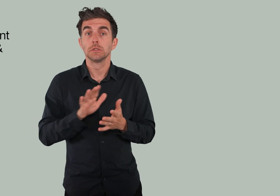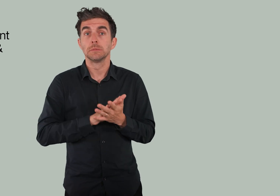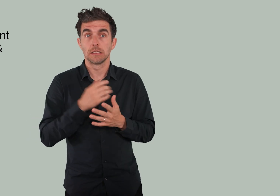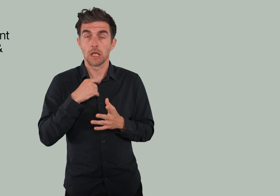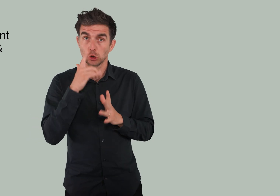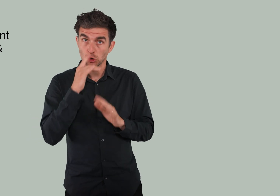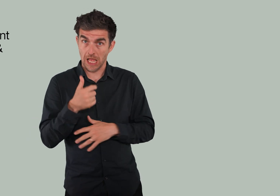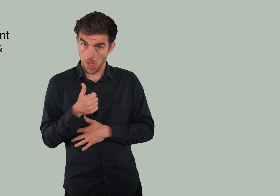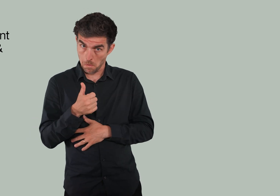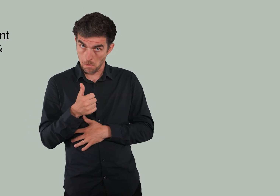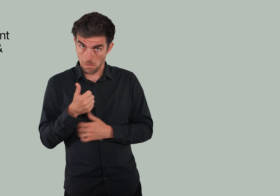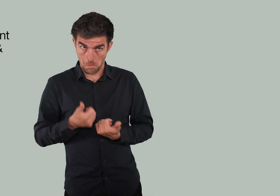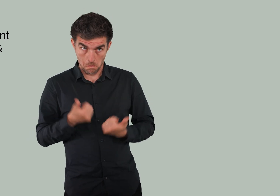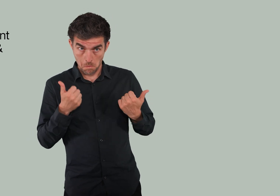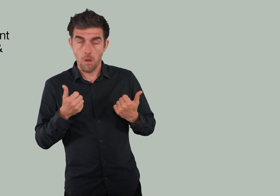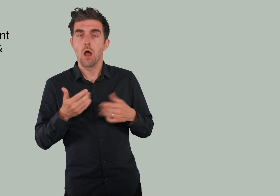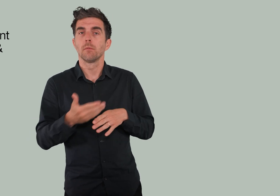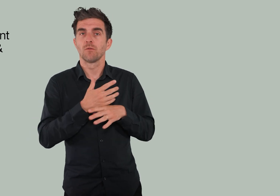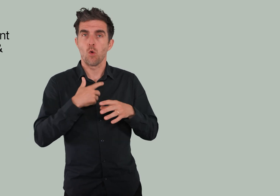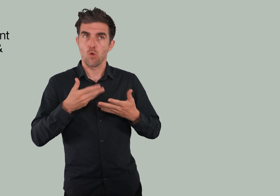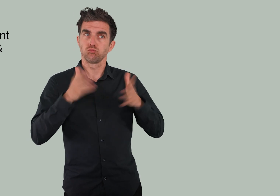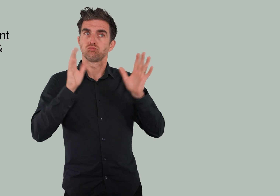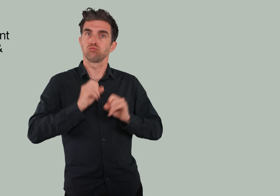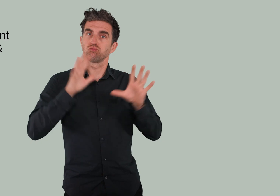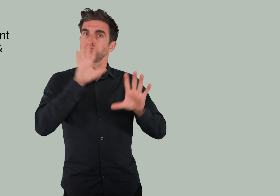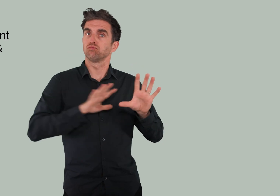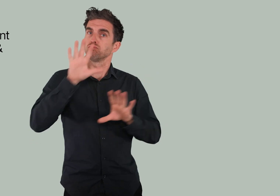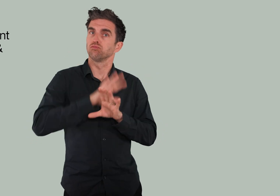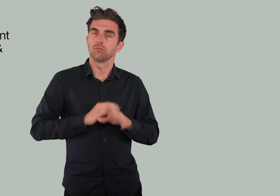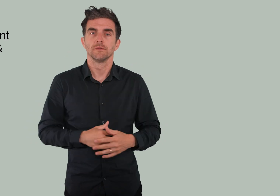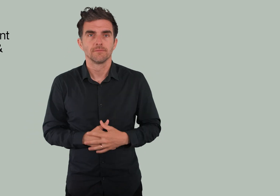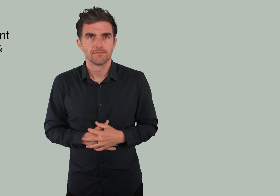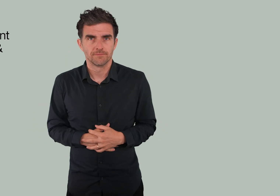can test how that works before extending this option.